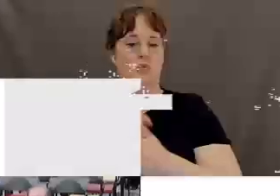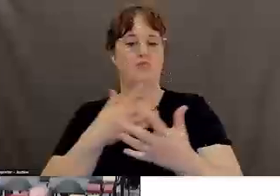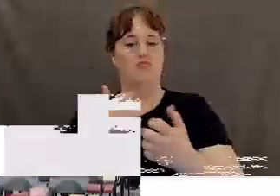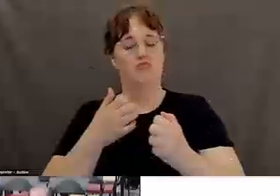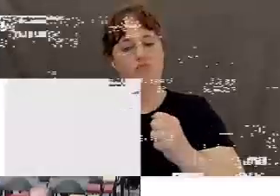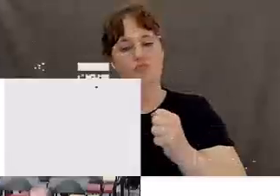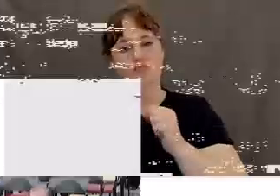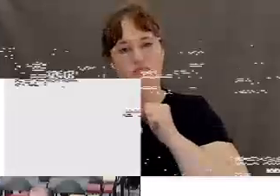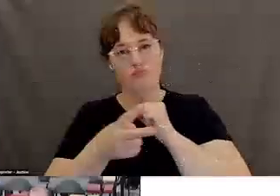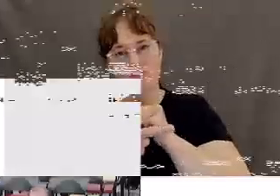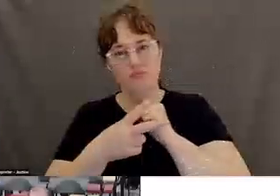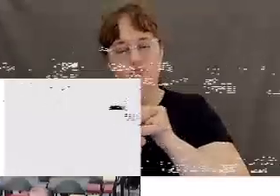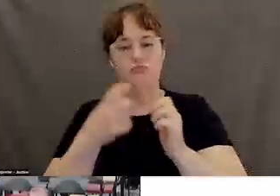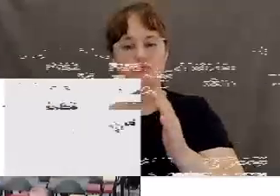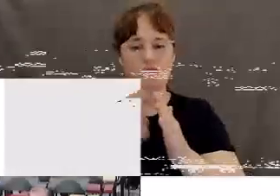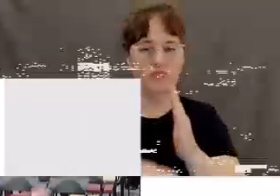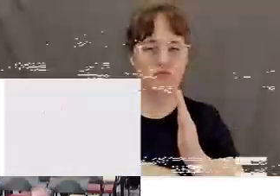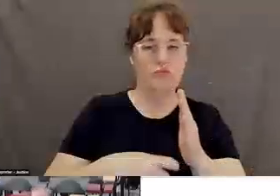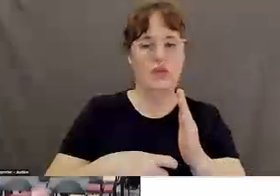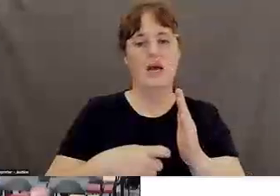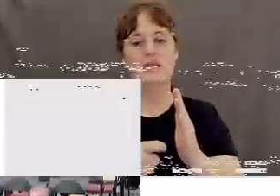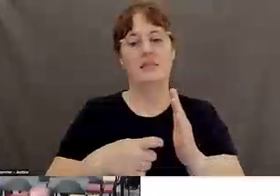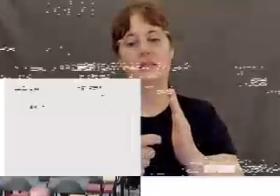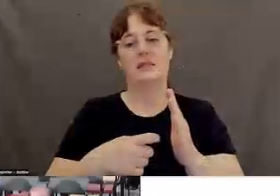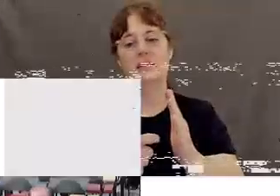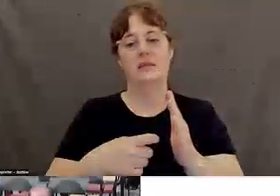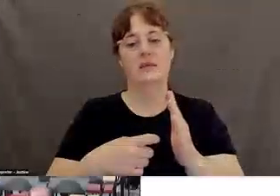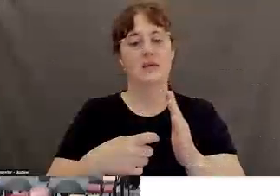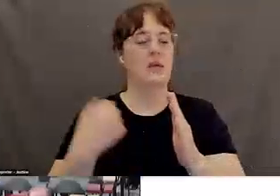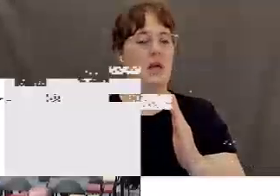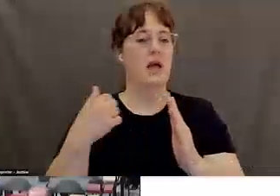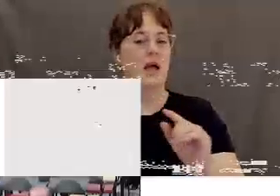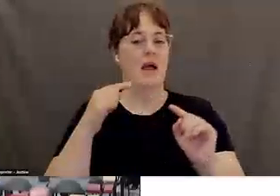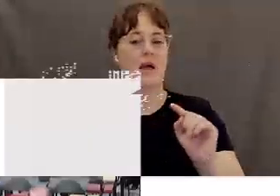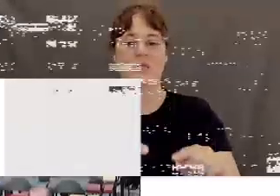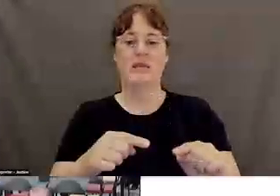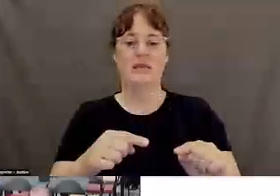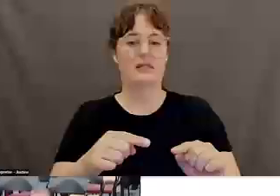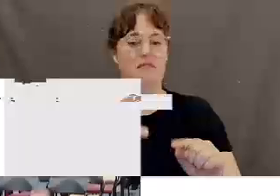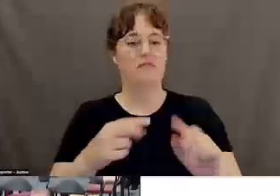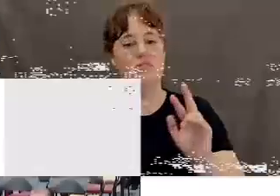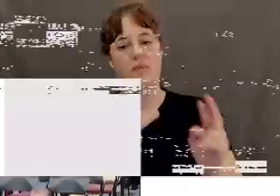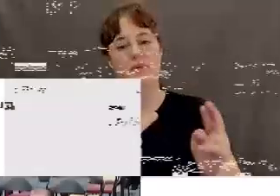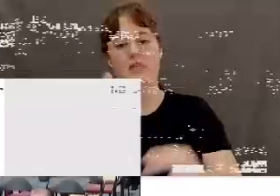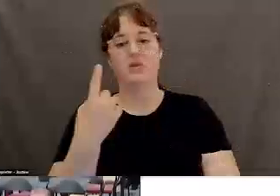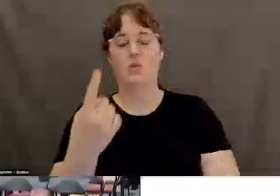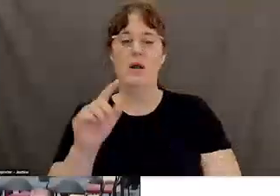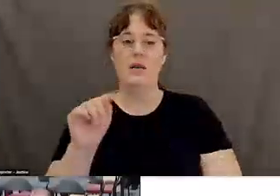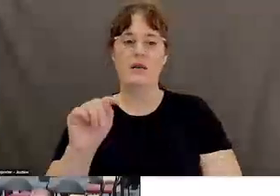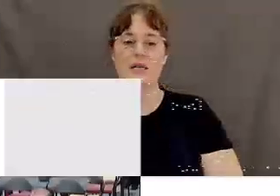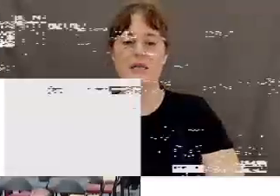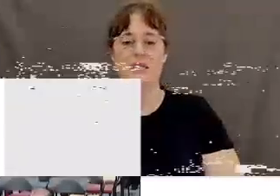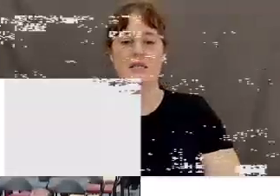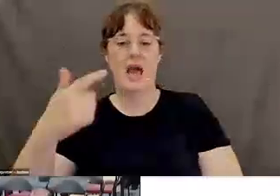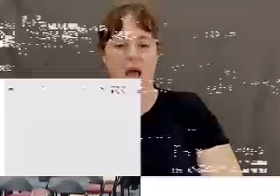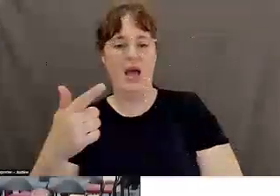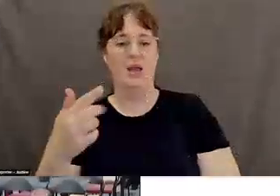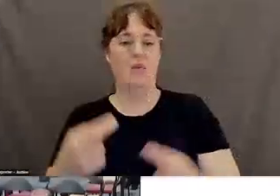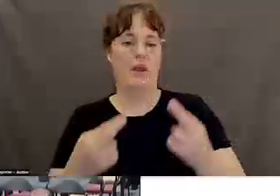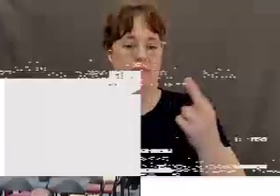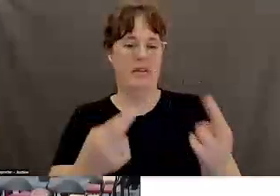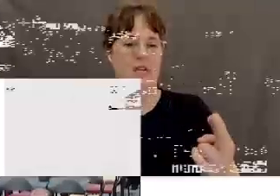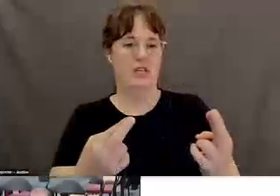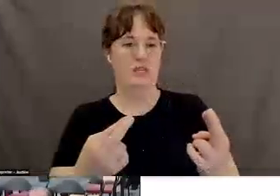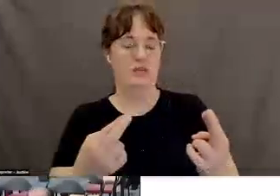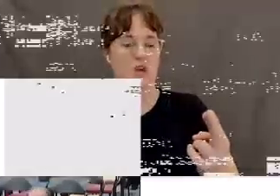Boardroom: This does represent one of the TAG recommendations, and so we're very excited to be able to bring it to the… bring it to you today and put it into practice.